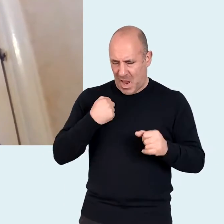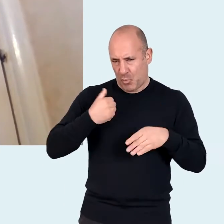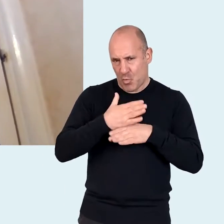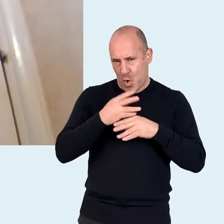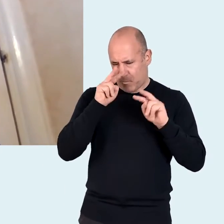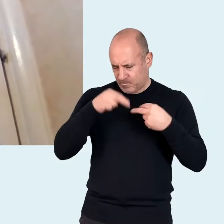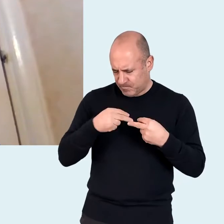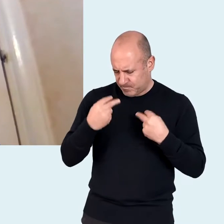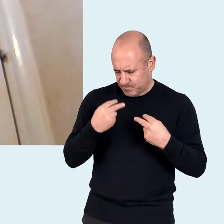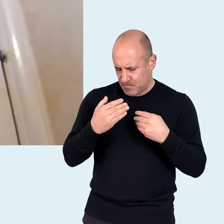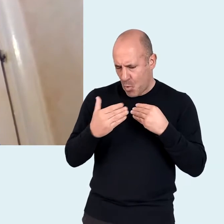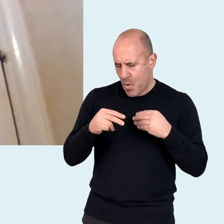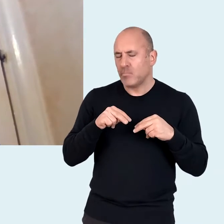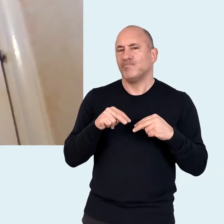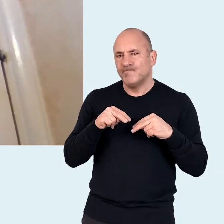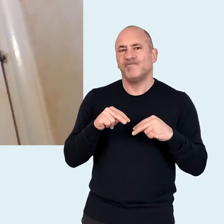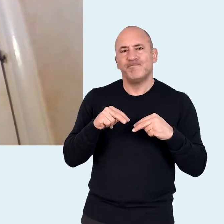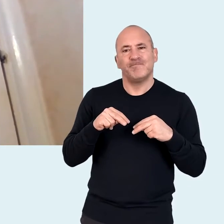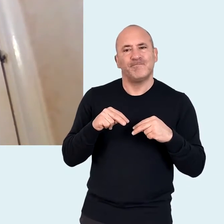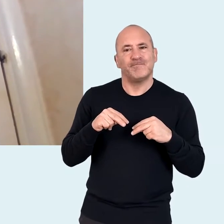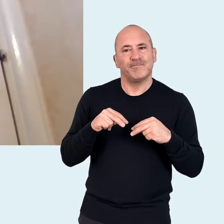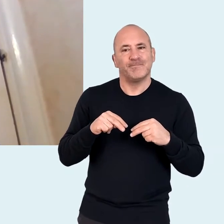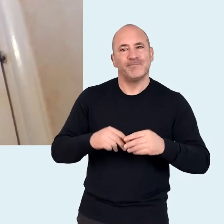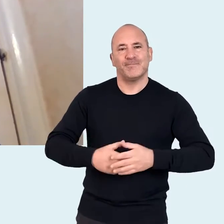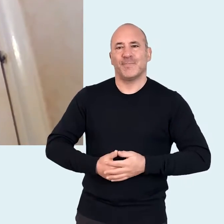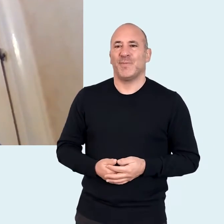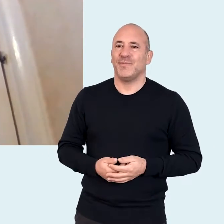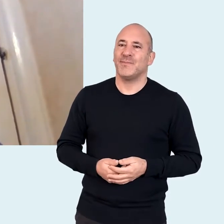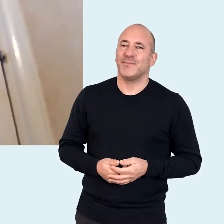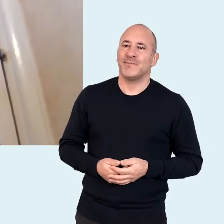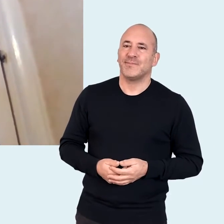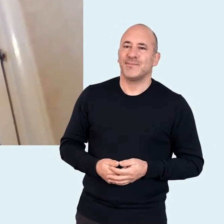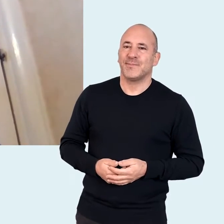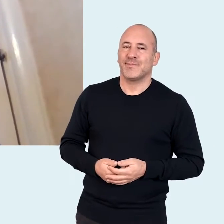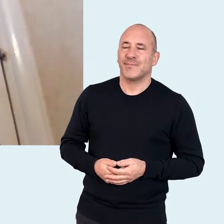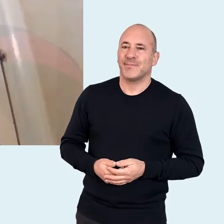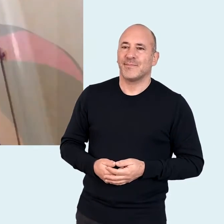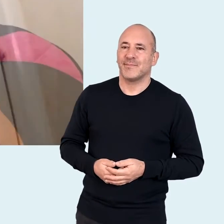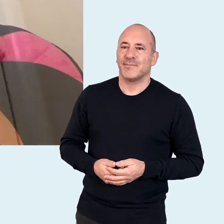our networks and maybe, yeah, sort of interrogate our practice a bit more.